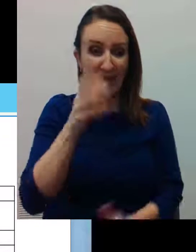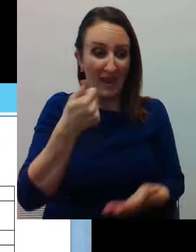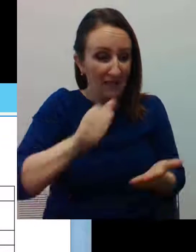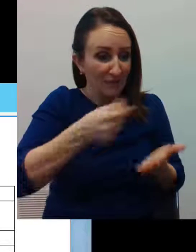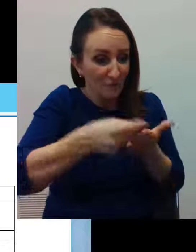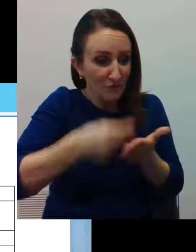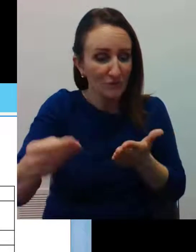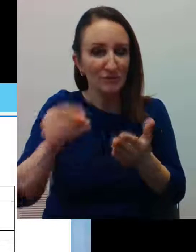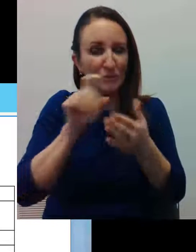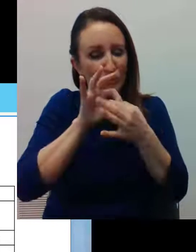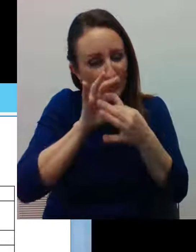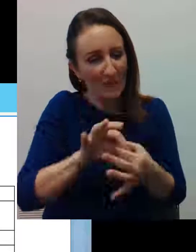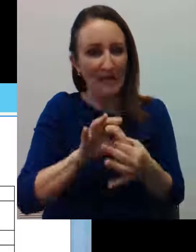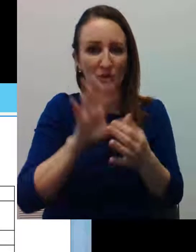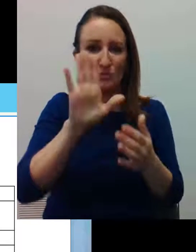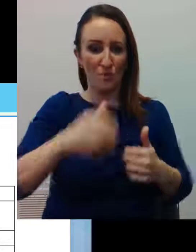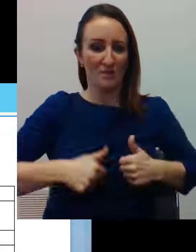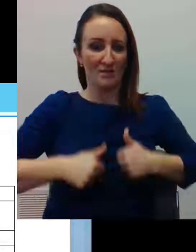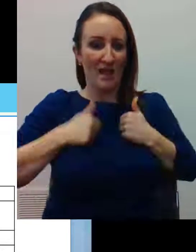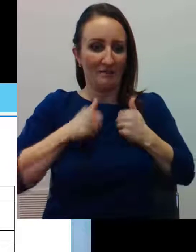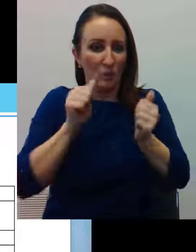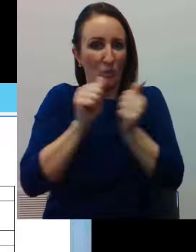These expenses you have as a result of living with your disability.